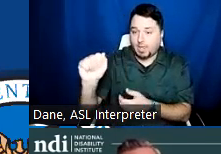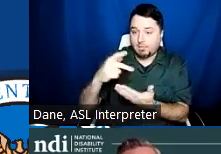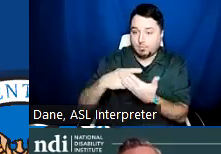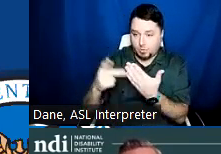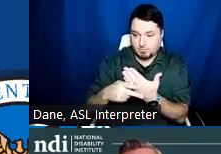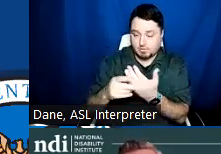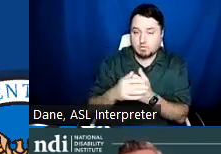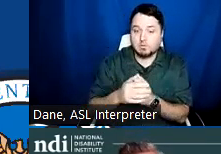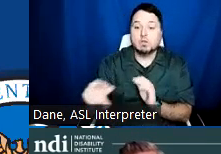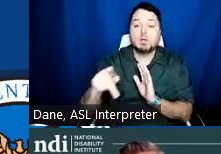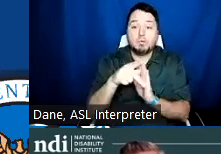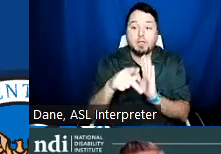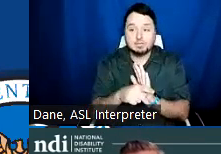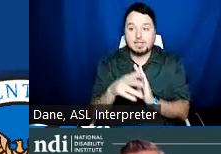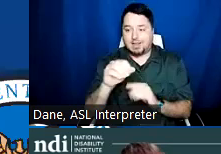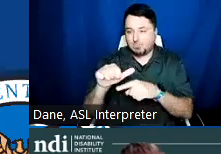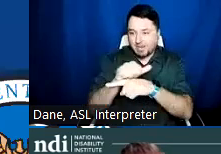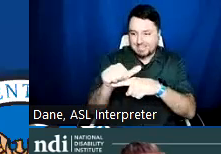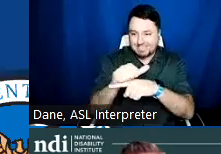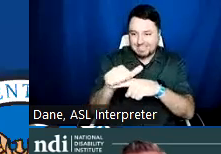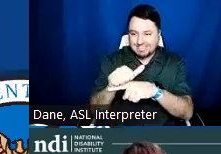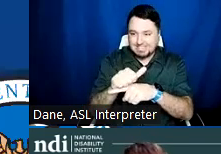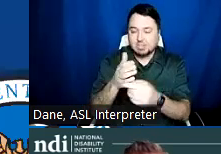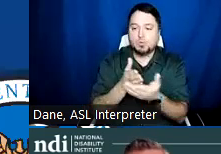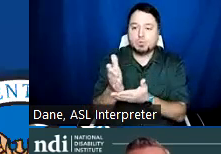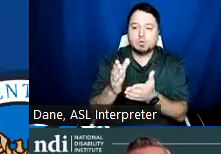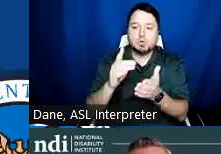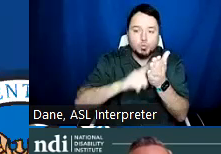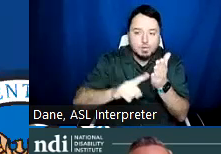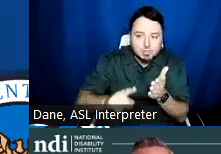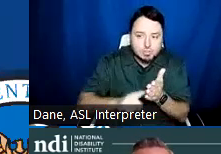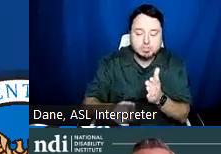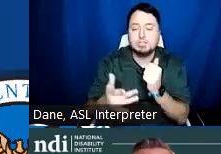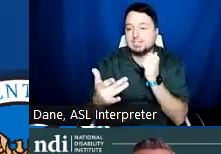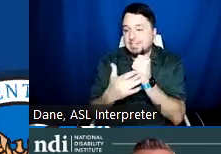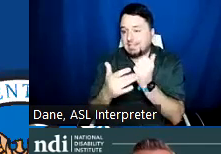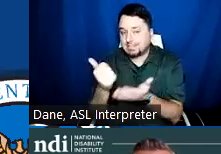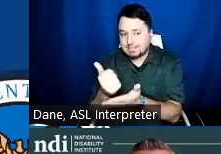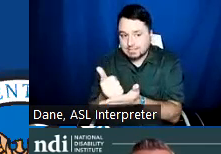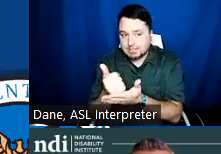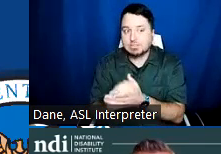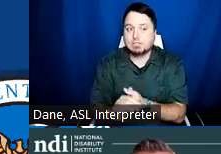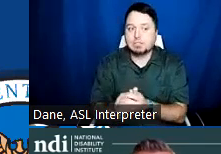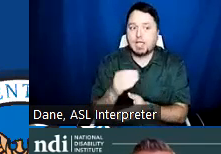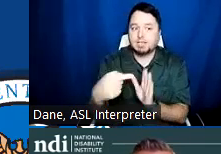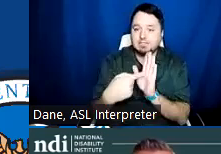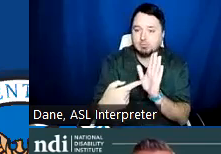policies and practices through research, technical assistance, and demonstration projects.